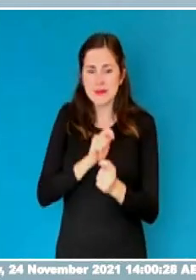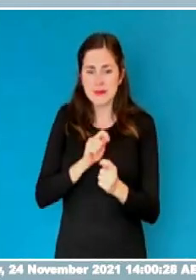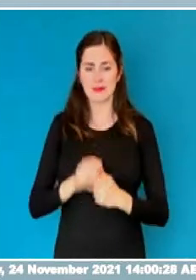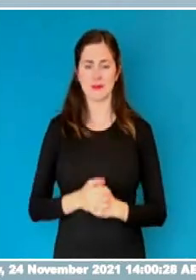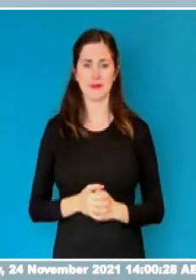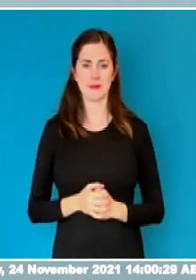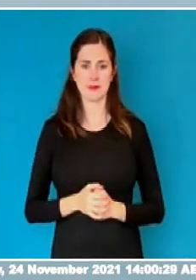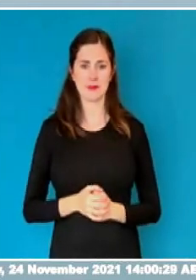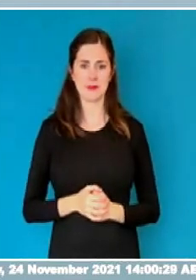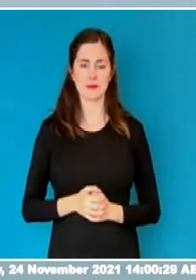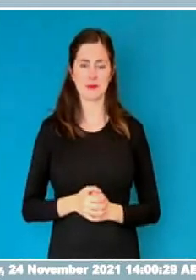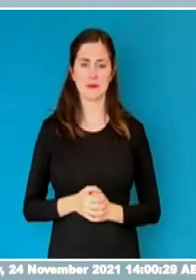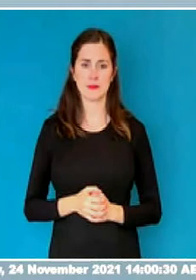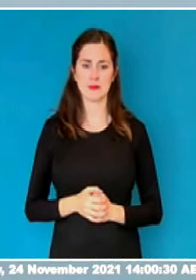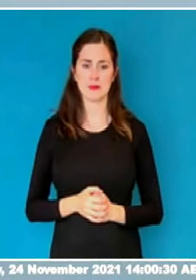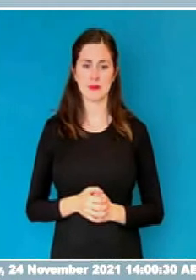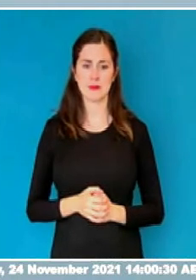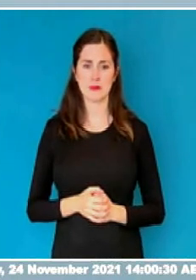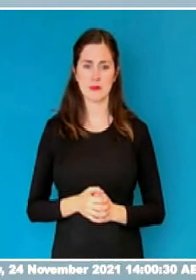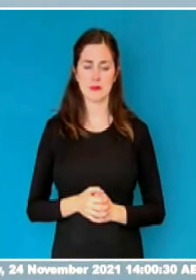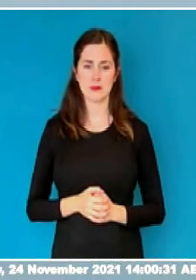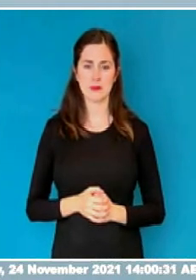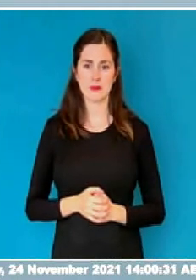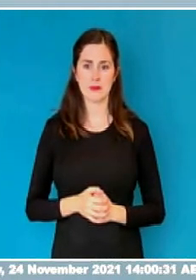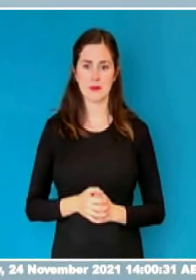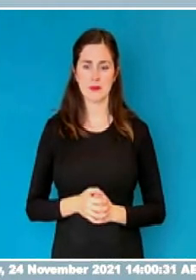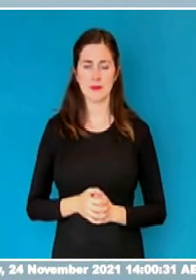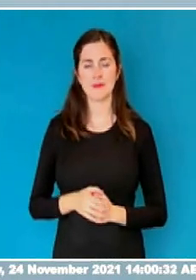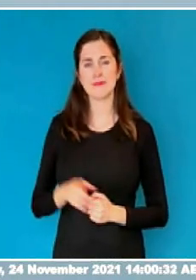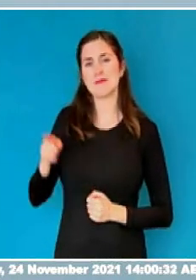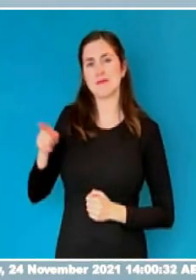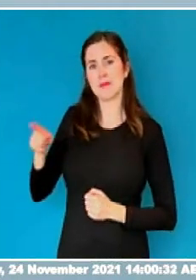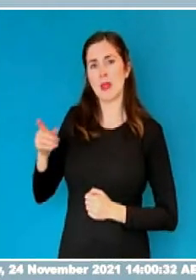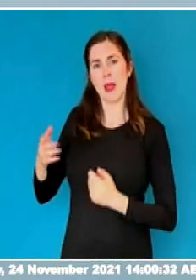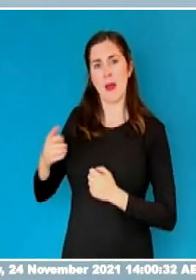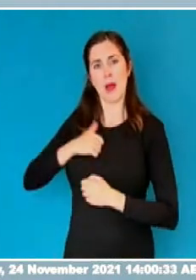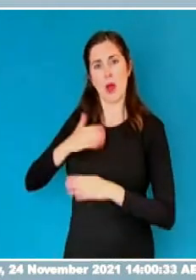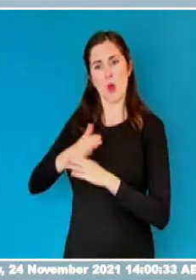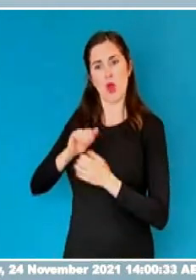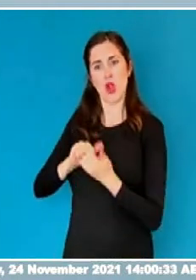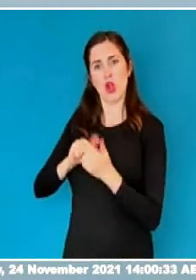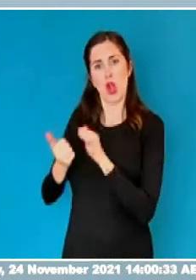As noted in Ms Bekis' statement, she has moved to a position in the Federal